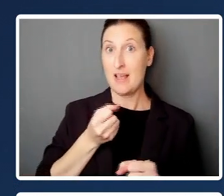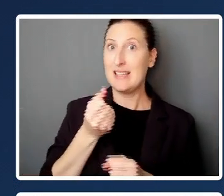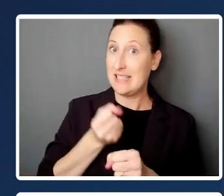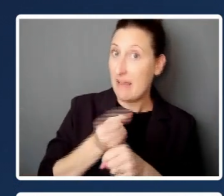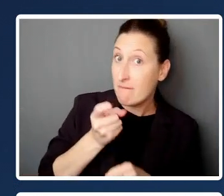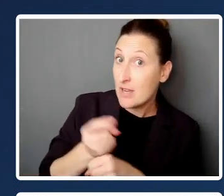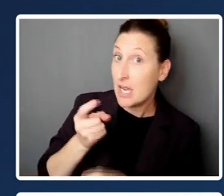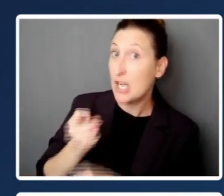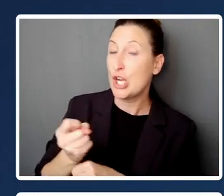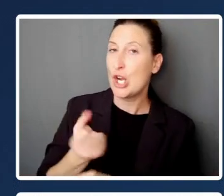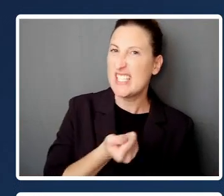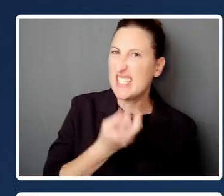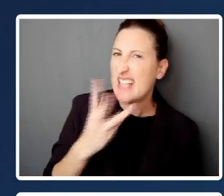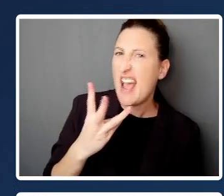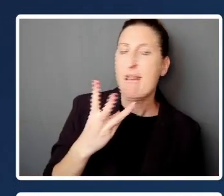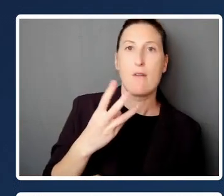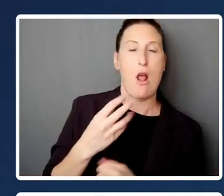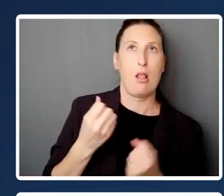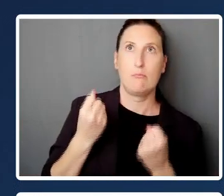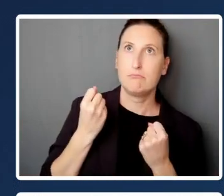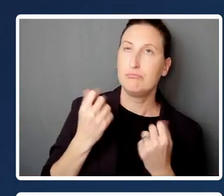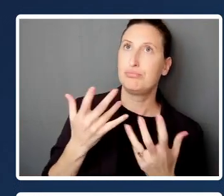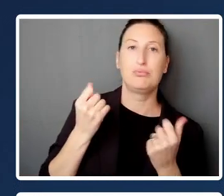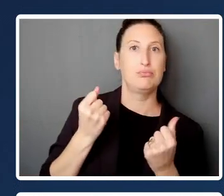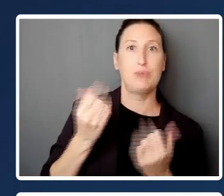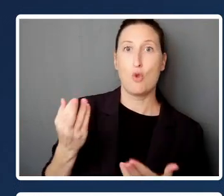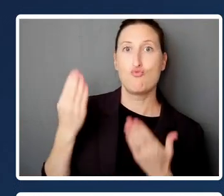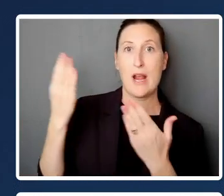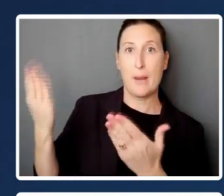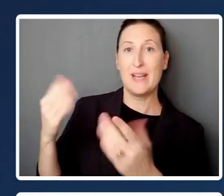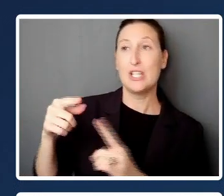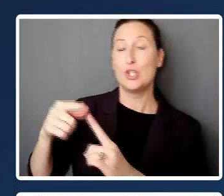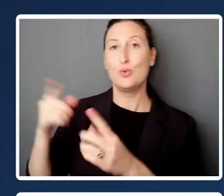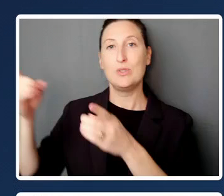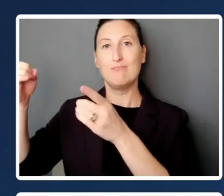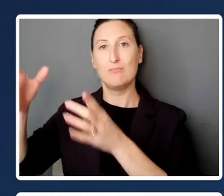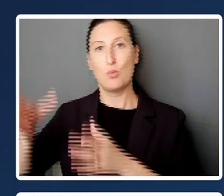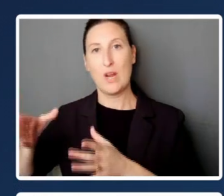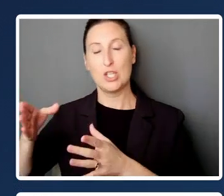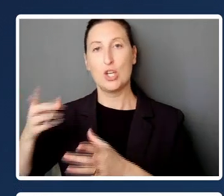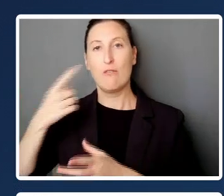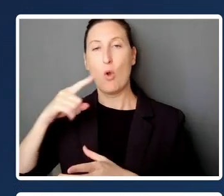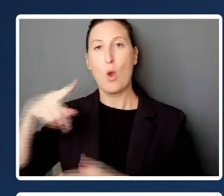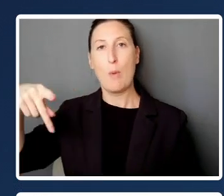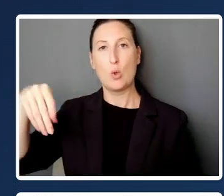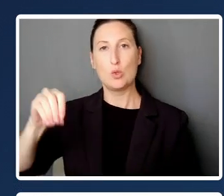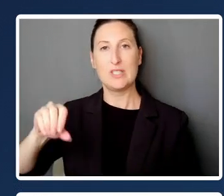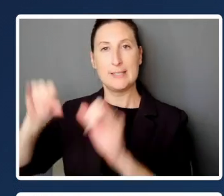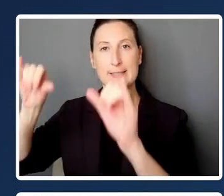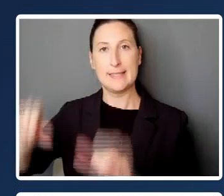the postmaster general, who is the person in charge of the entire postal system. And the